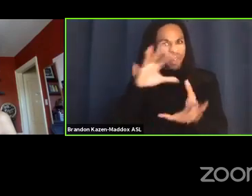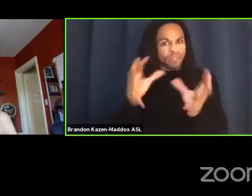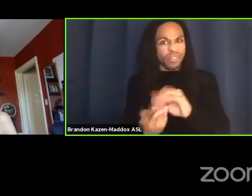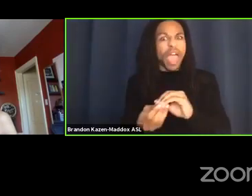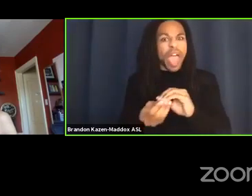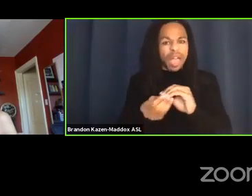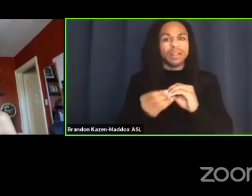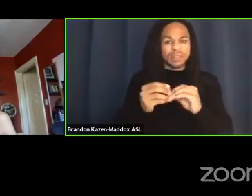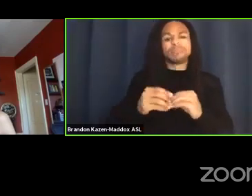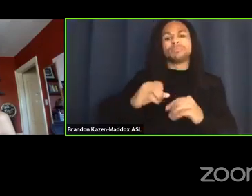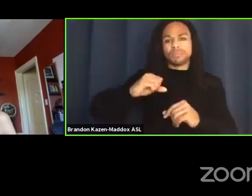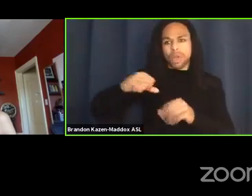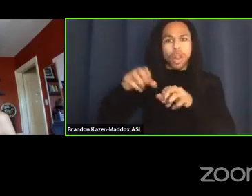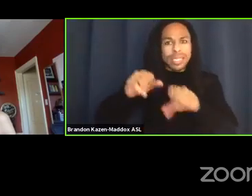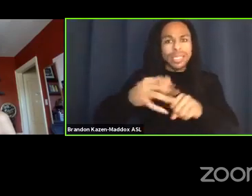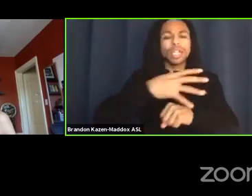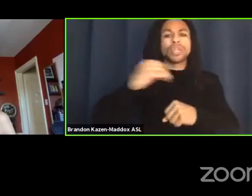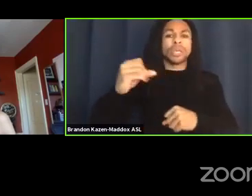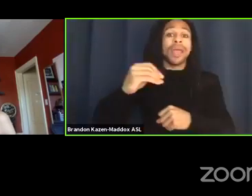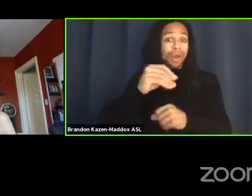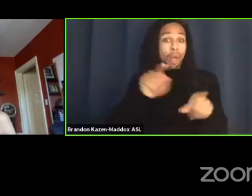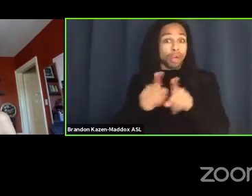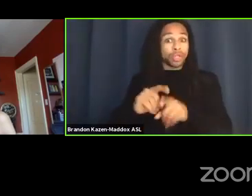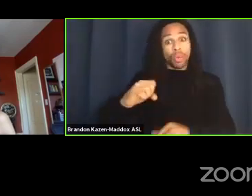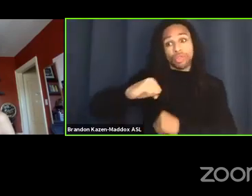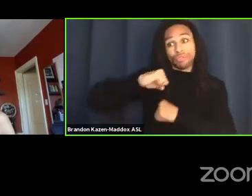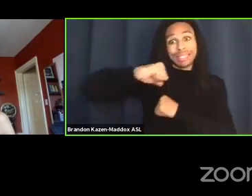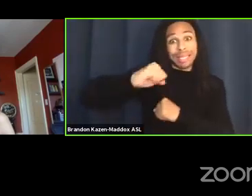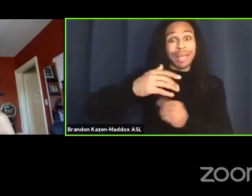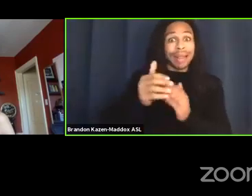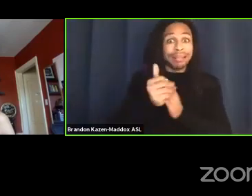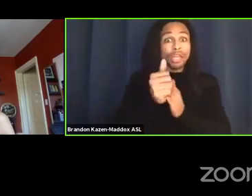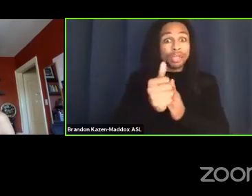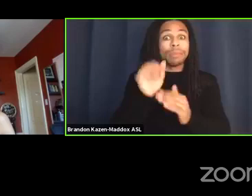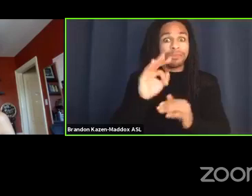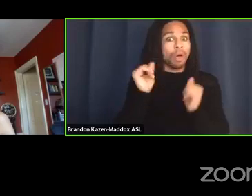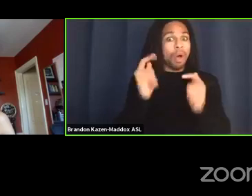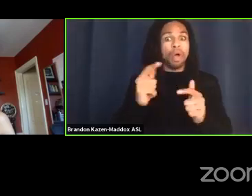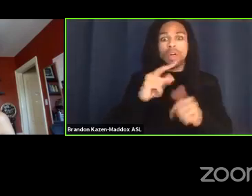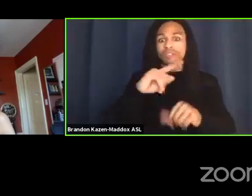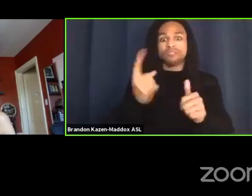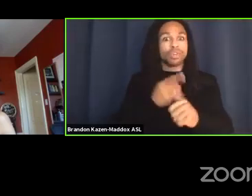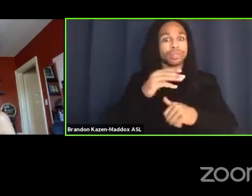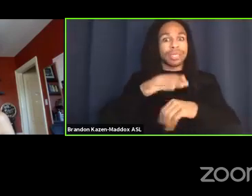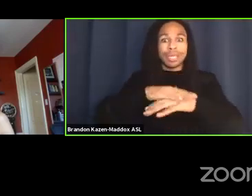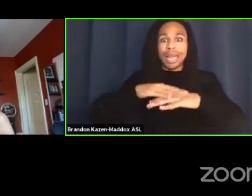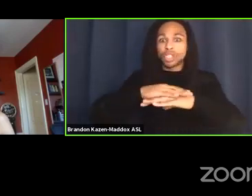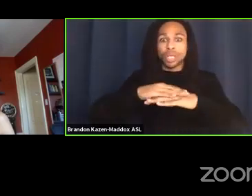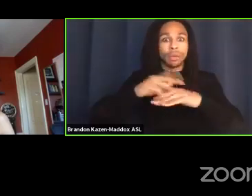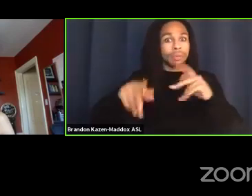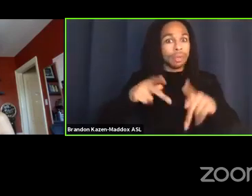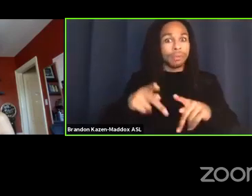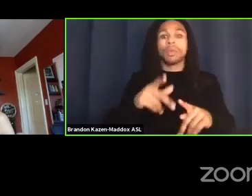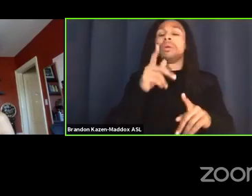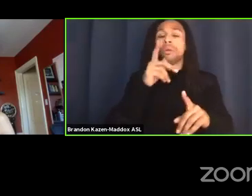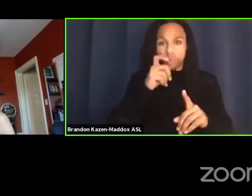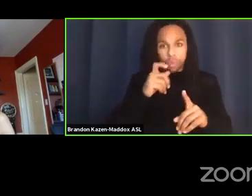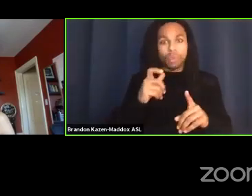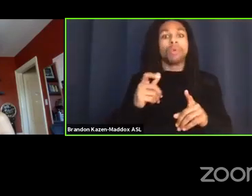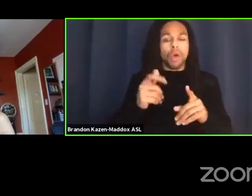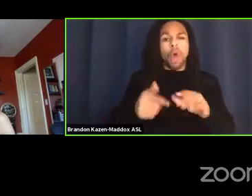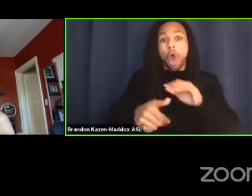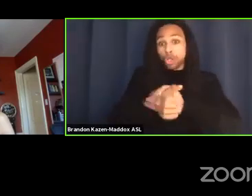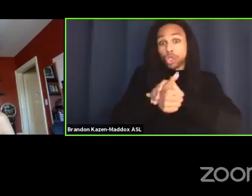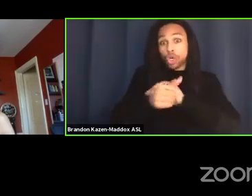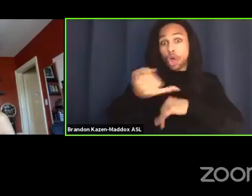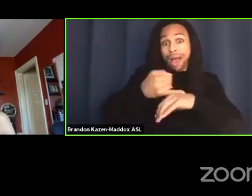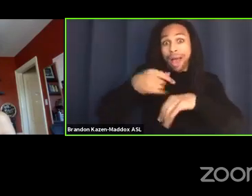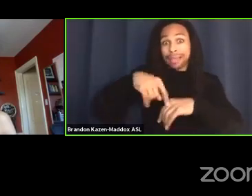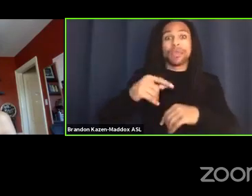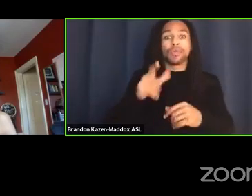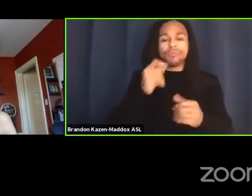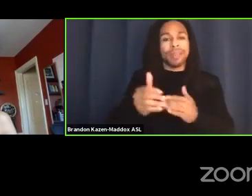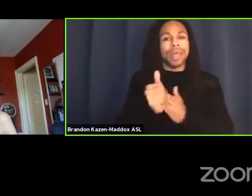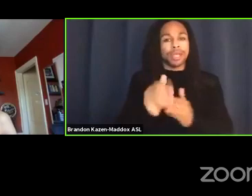are our shared responsibility in decolonization and allyship. We recognize as an organization